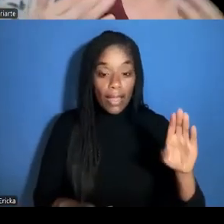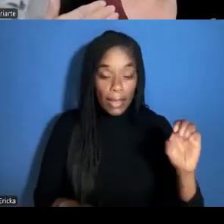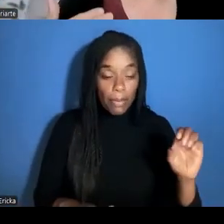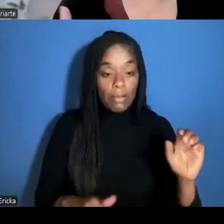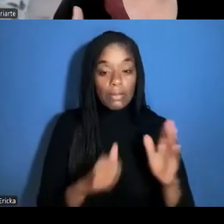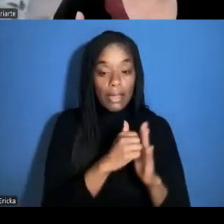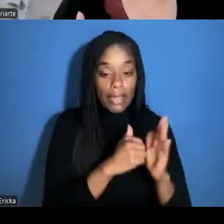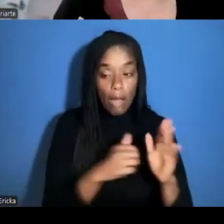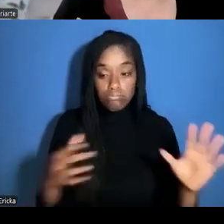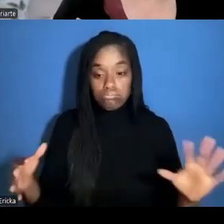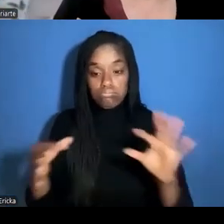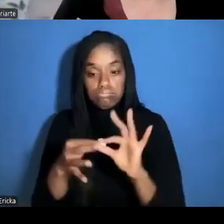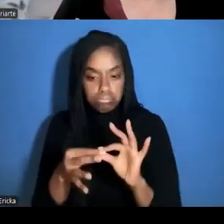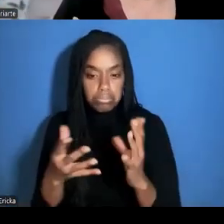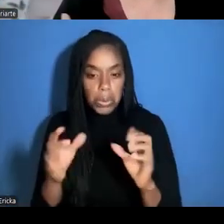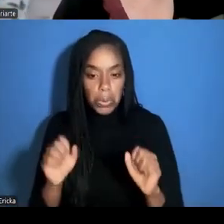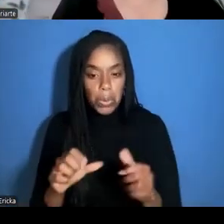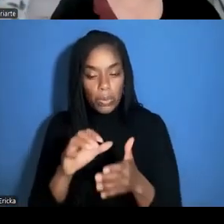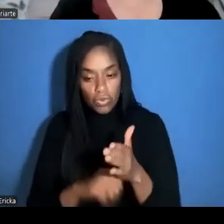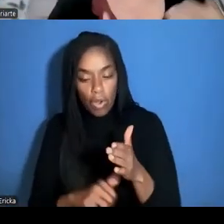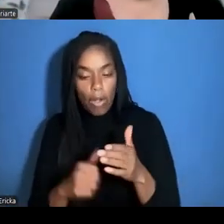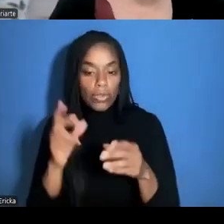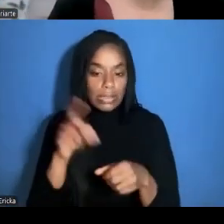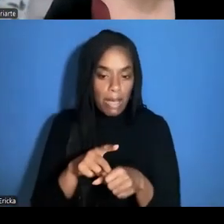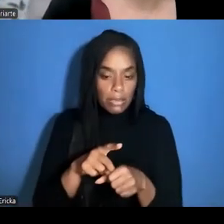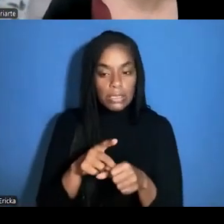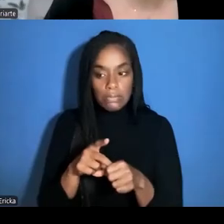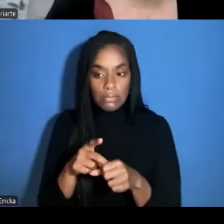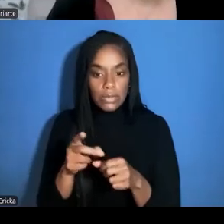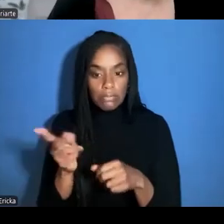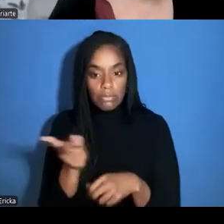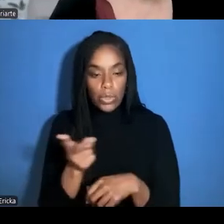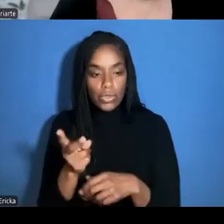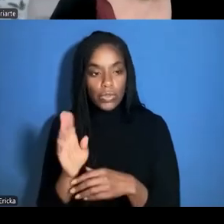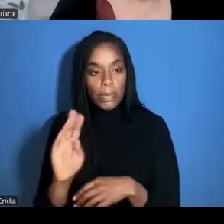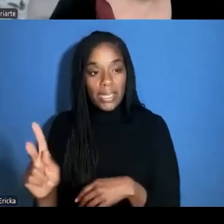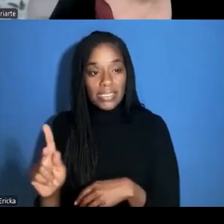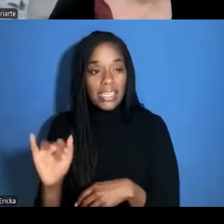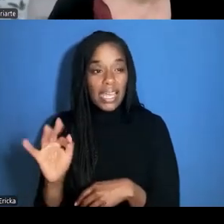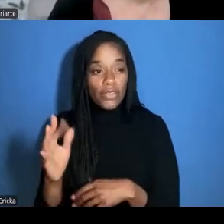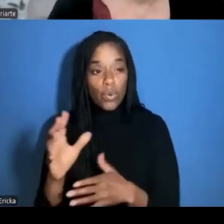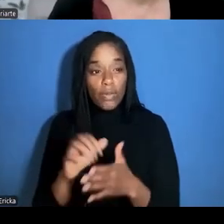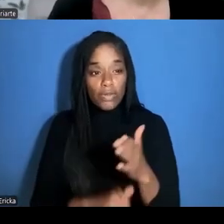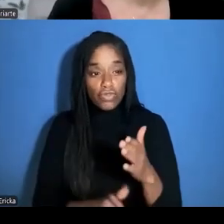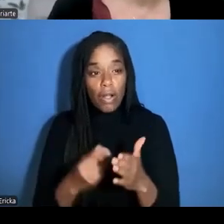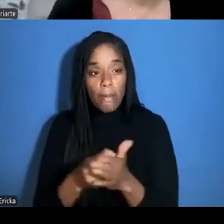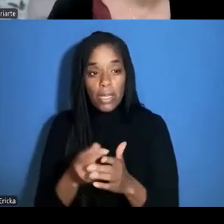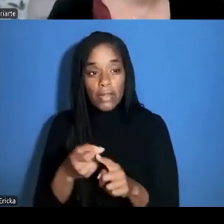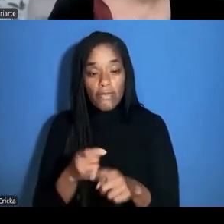from your CalAble account, you they can send you a check with that money, but they're going to charge you $5 every time you ask for a check.